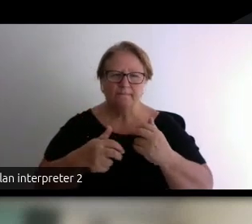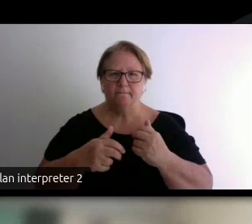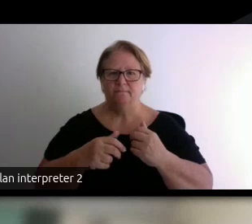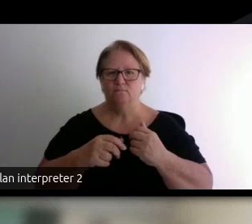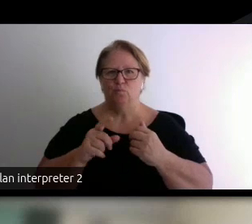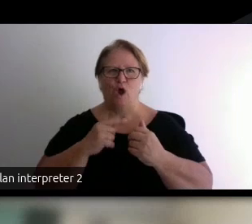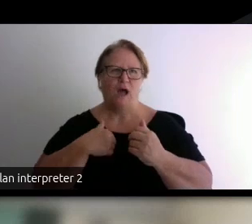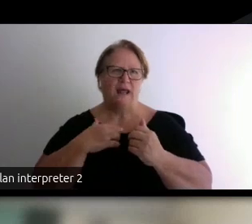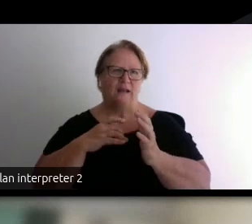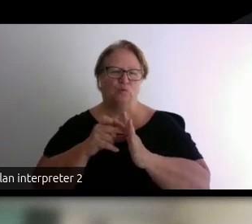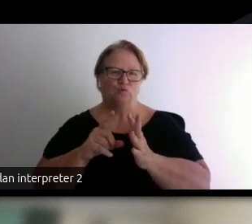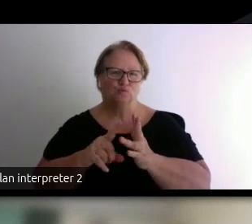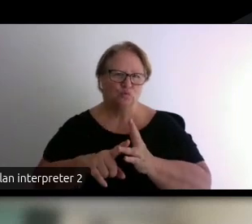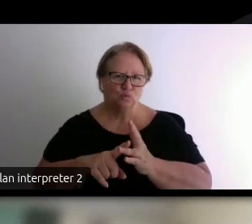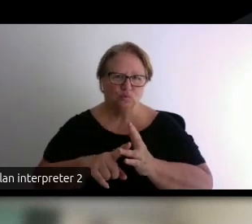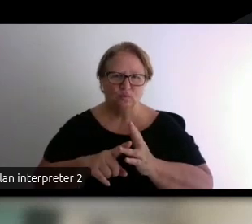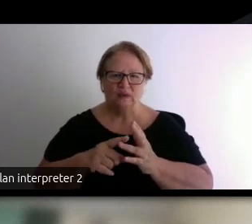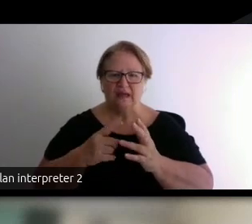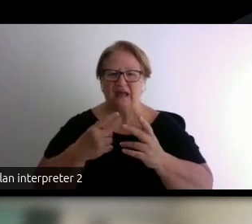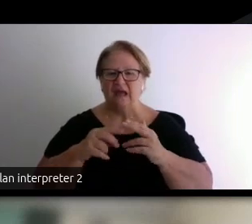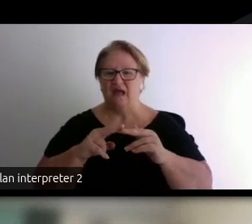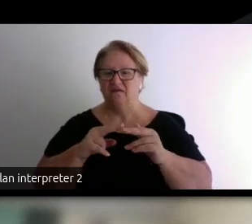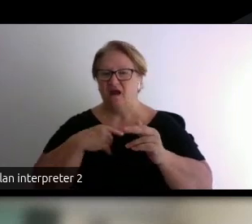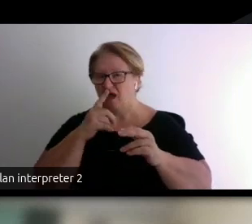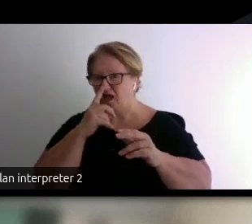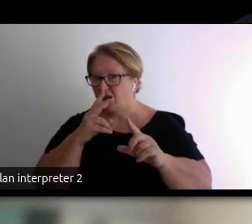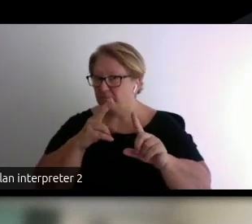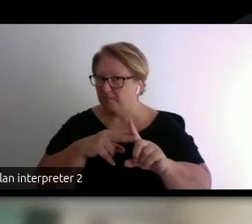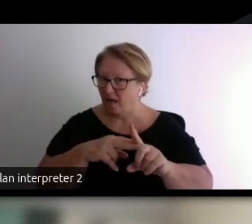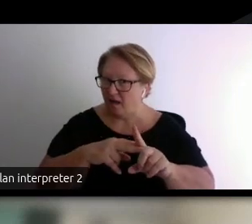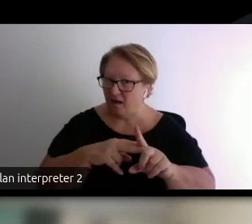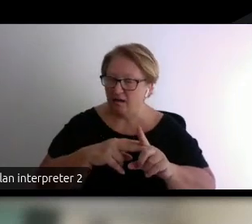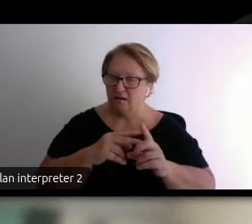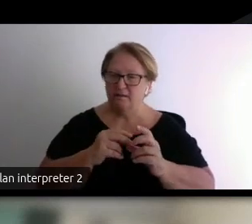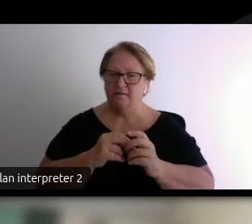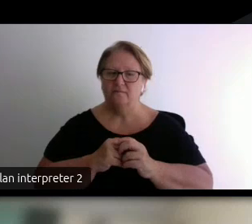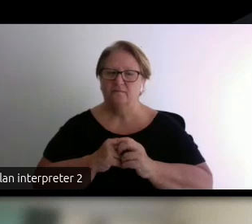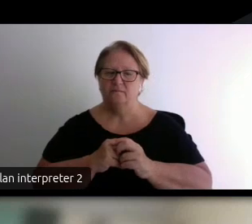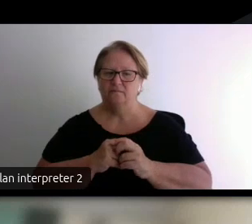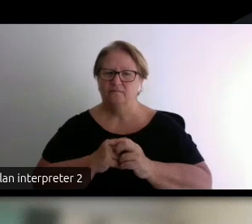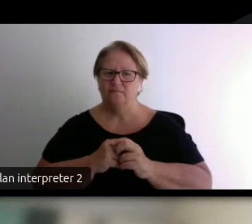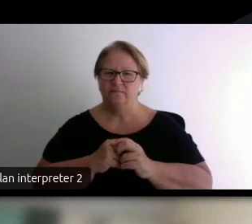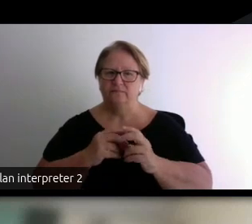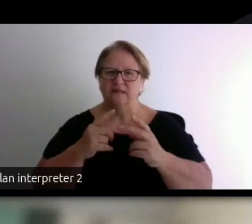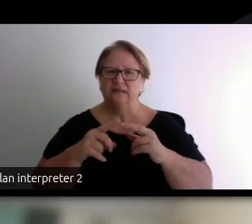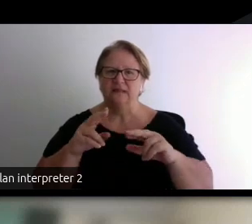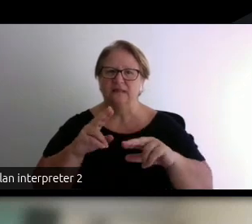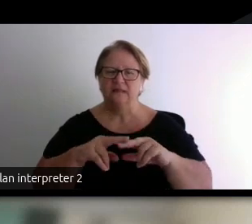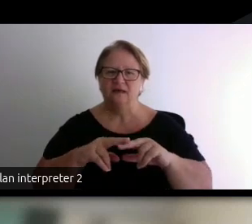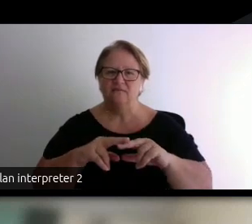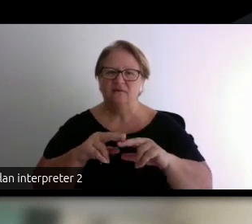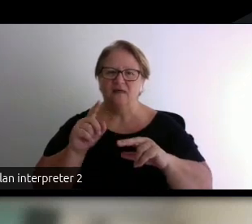whether or not they should apply for legal aid for assistance. And if the first advice and contact